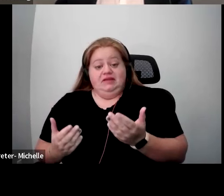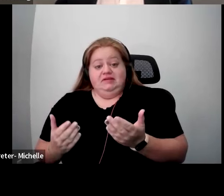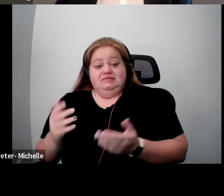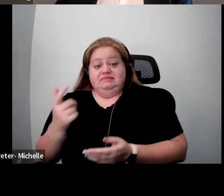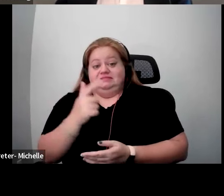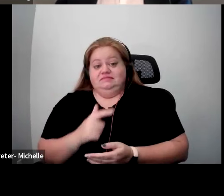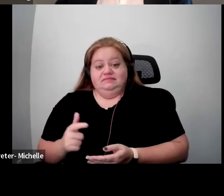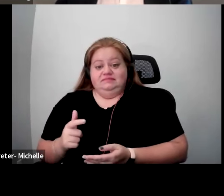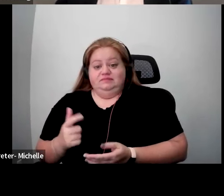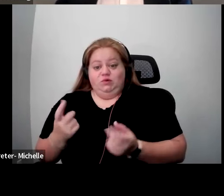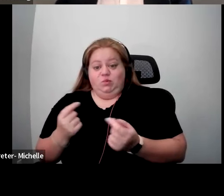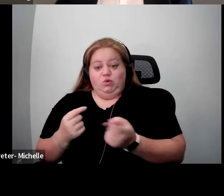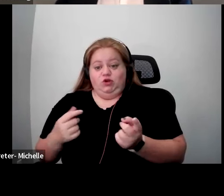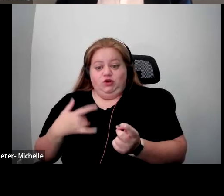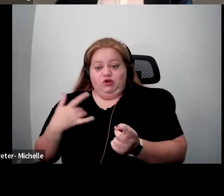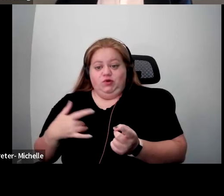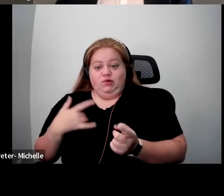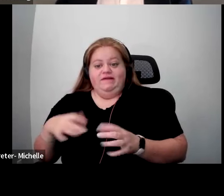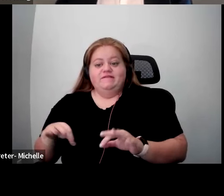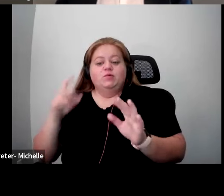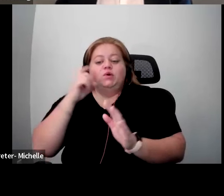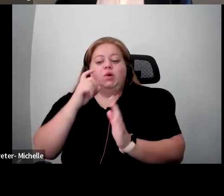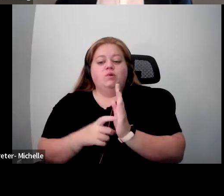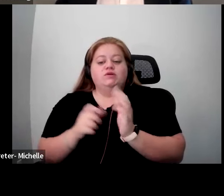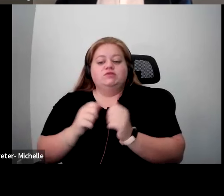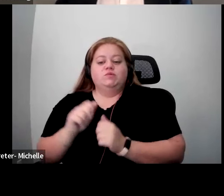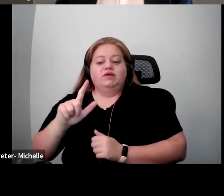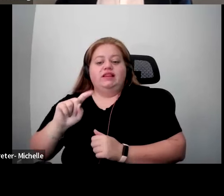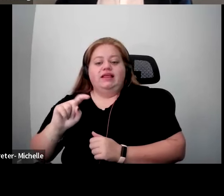and see what folks have picked up about writing math